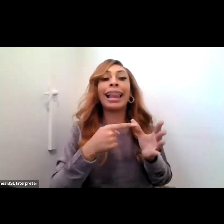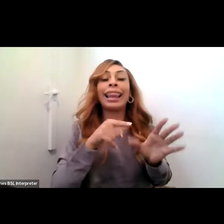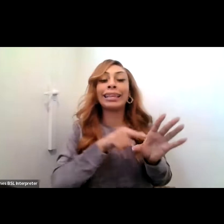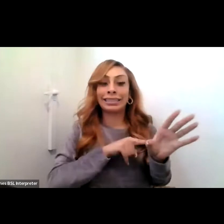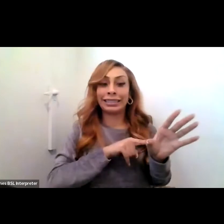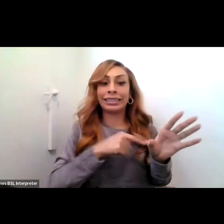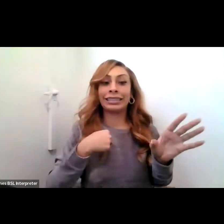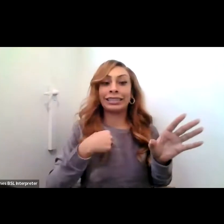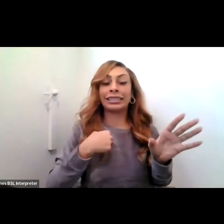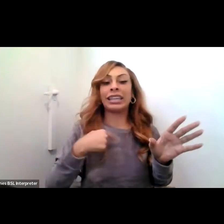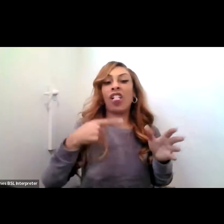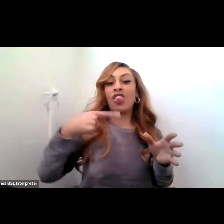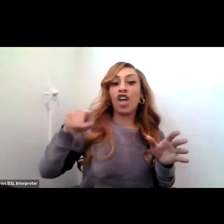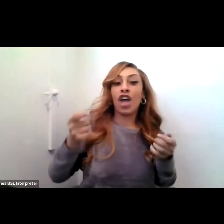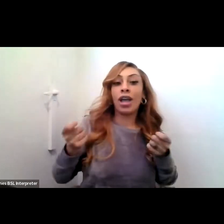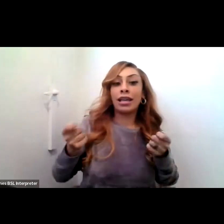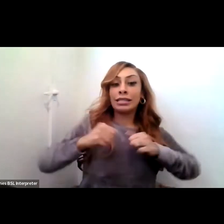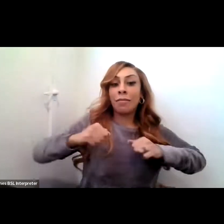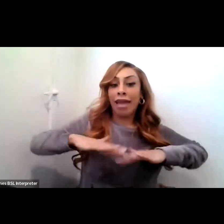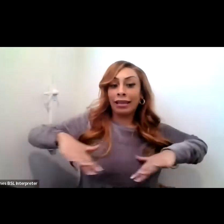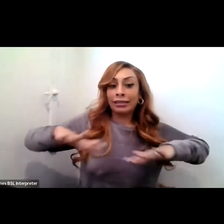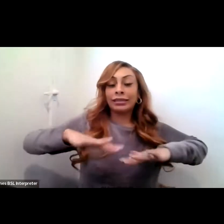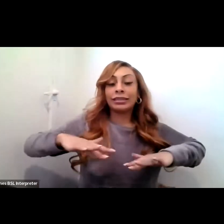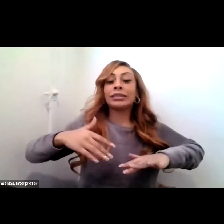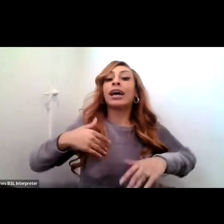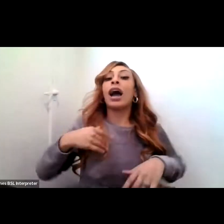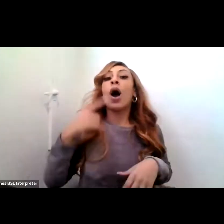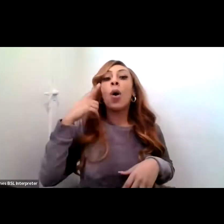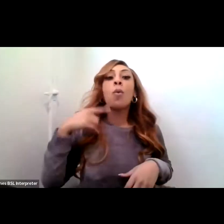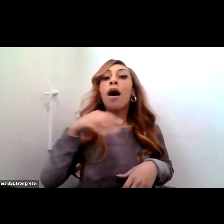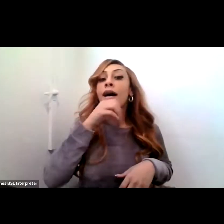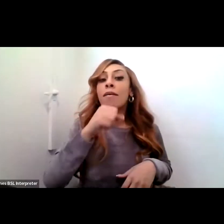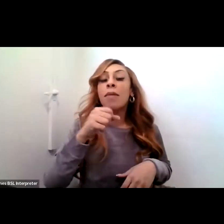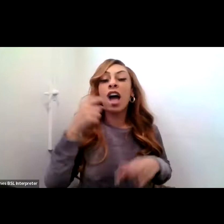I am a man in my early 40s, I am white with dark curly hair and a grey jumper,